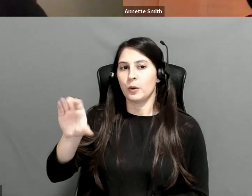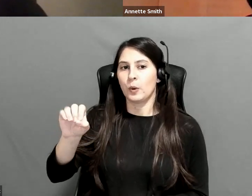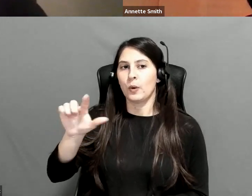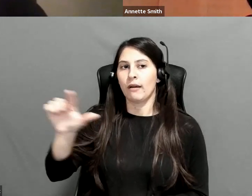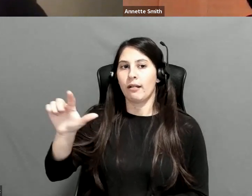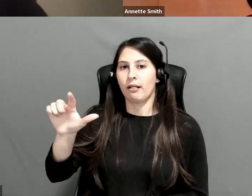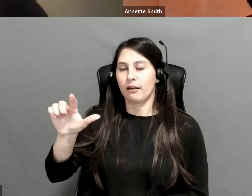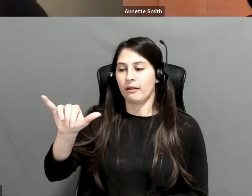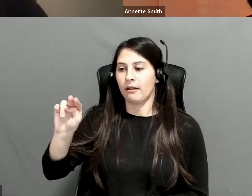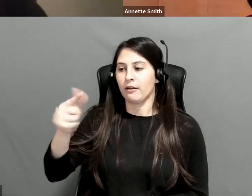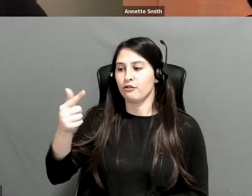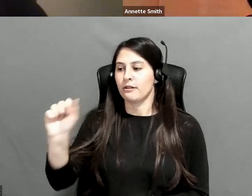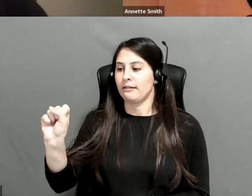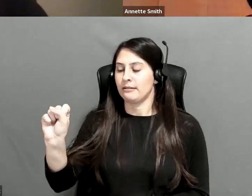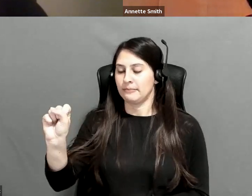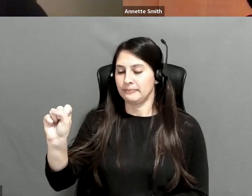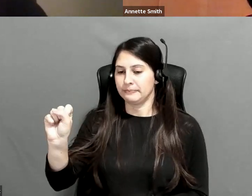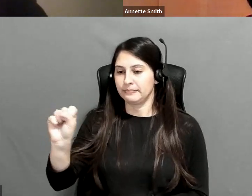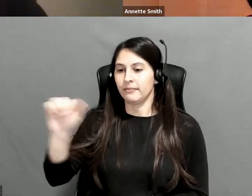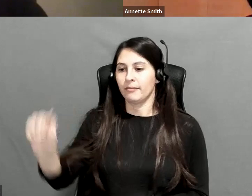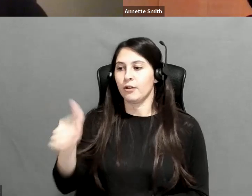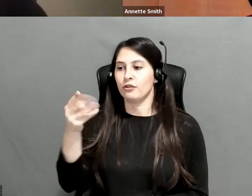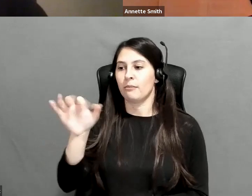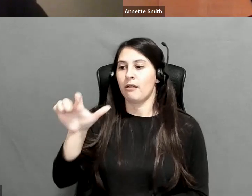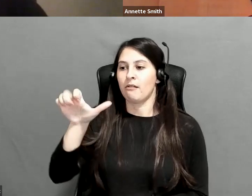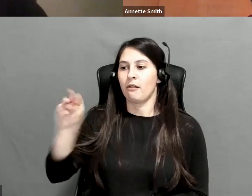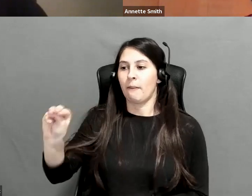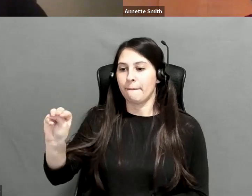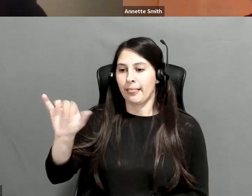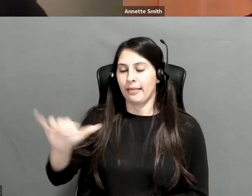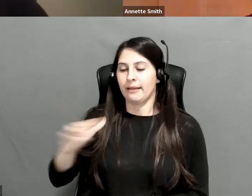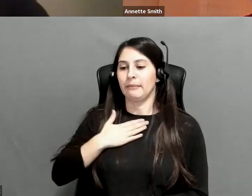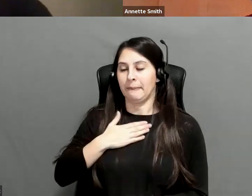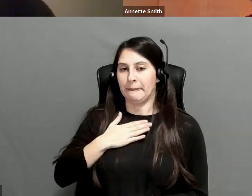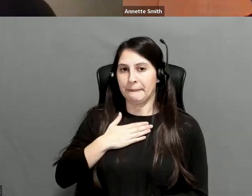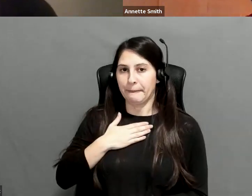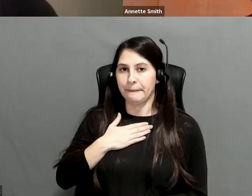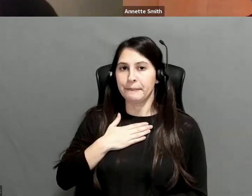Yeah. It's